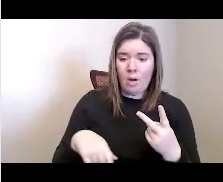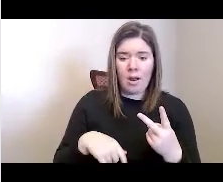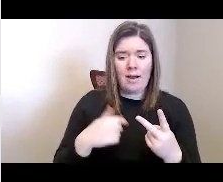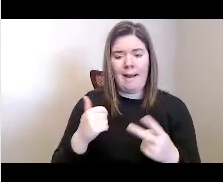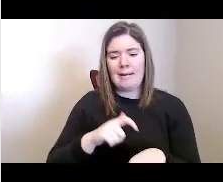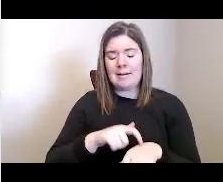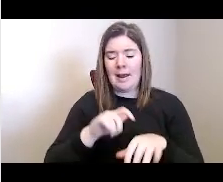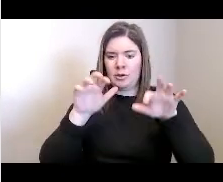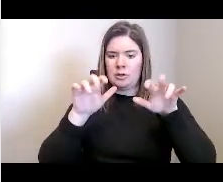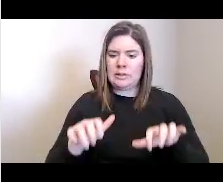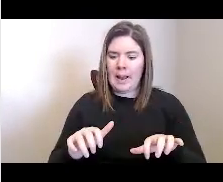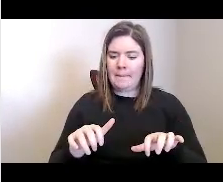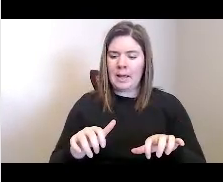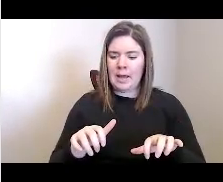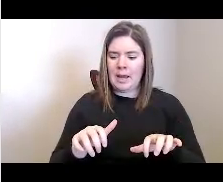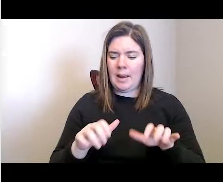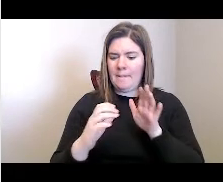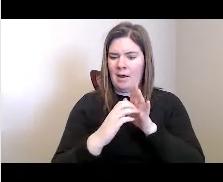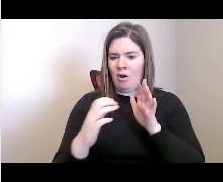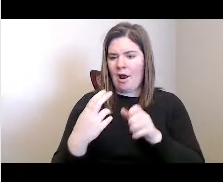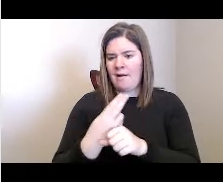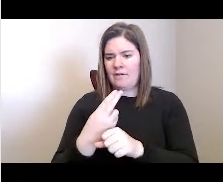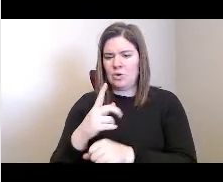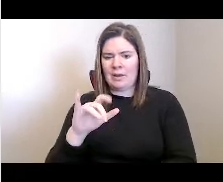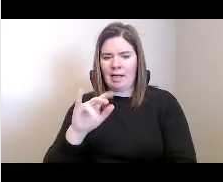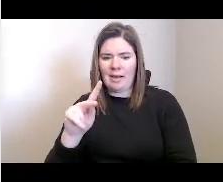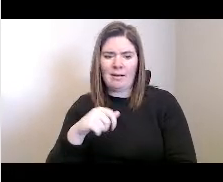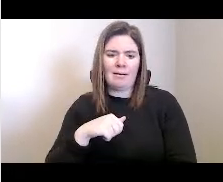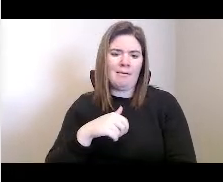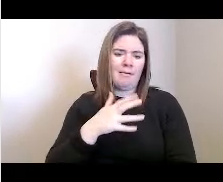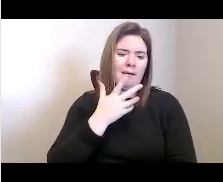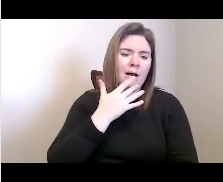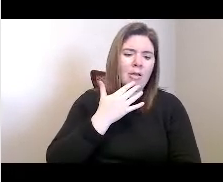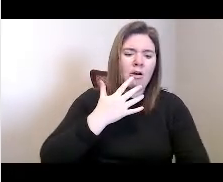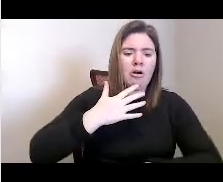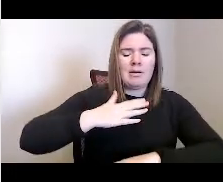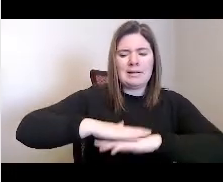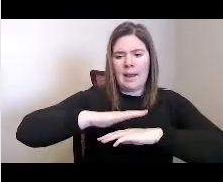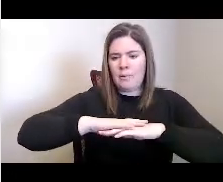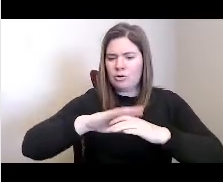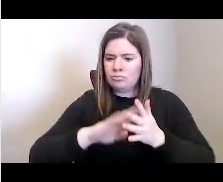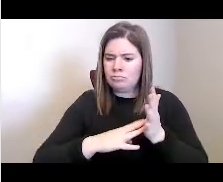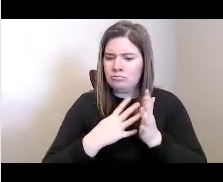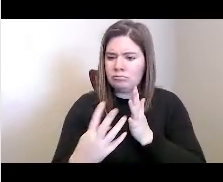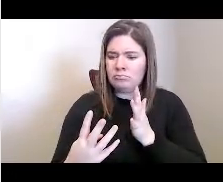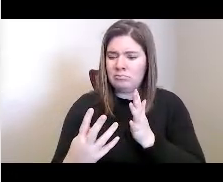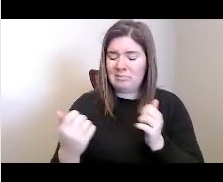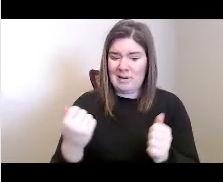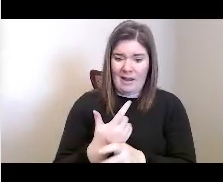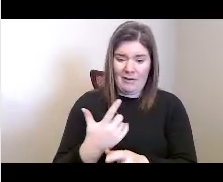you're using links, color, tables, all of the things that we talked about are good